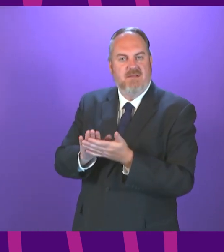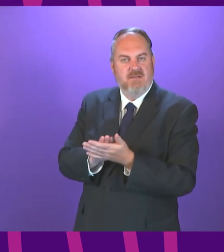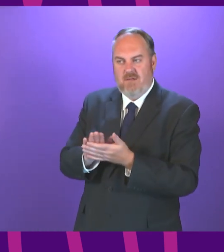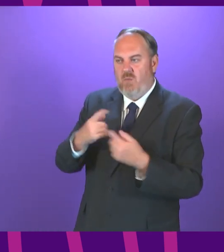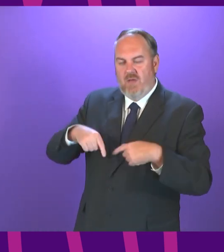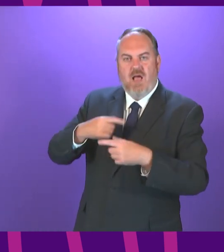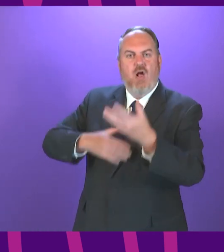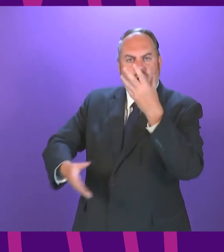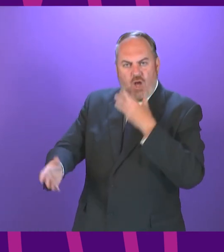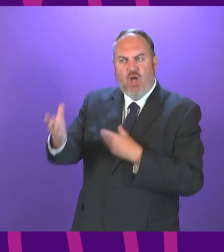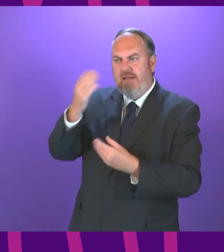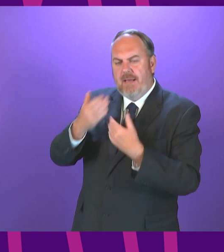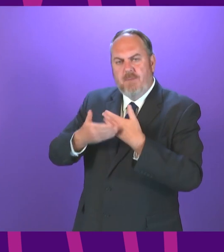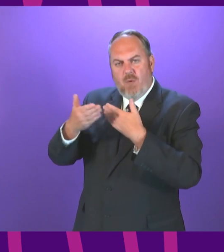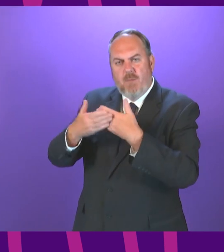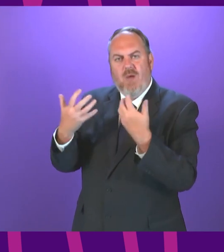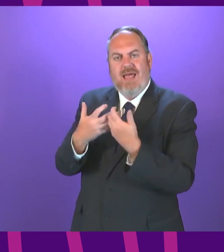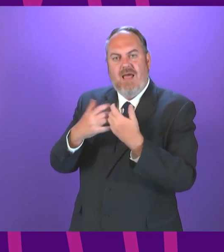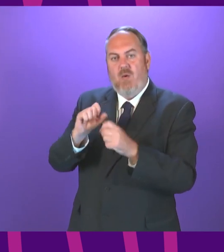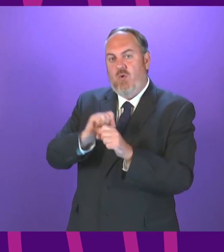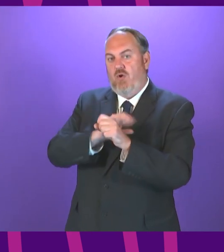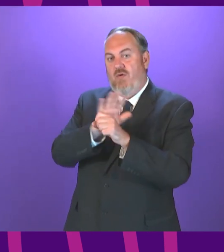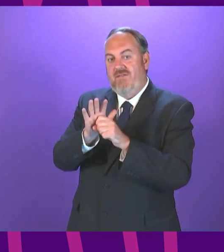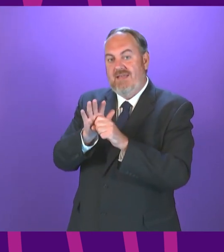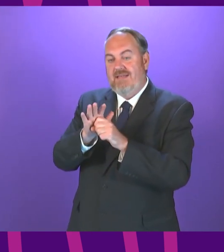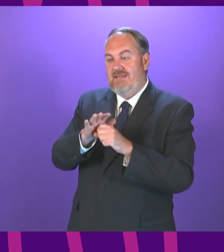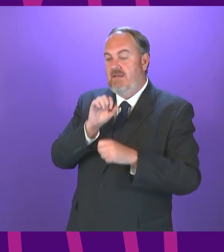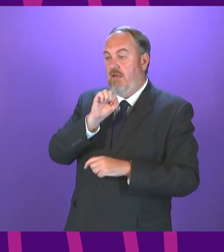airborne transmission, in relation to whether we should continue to